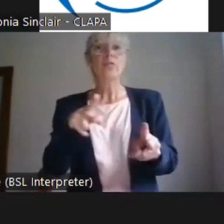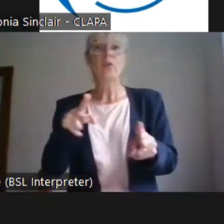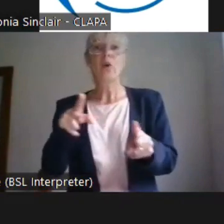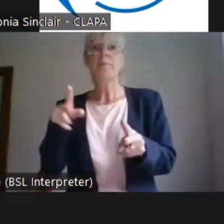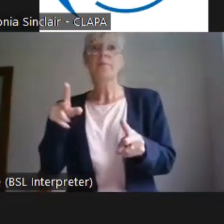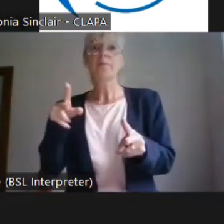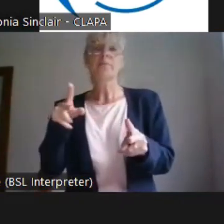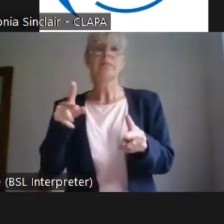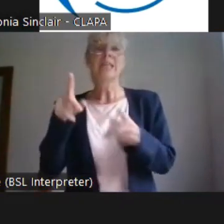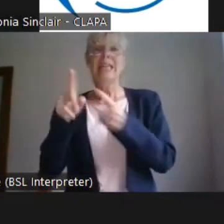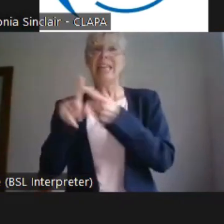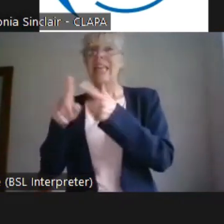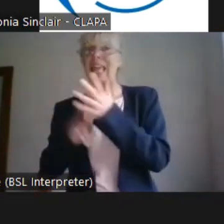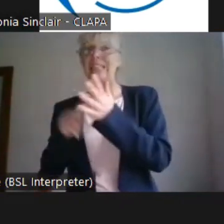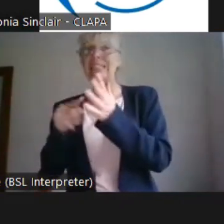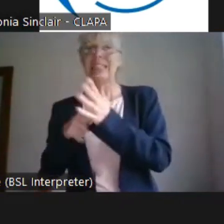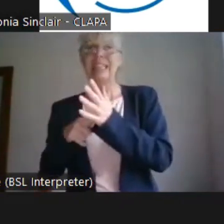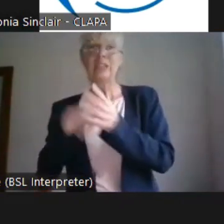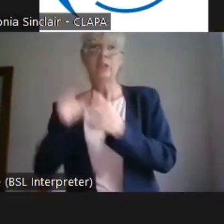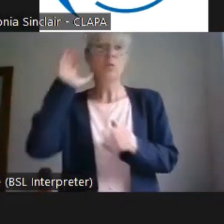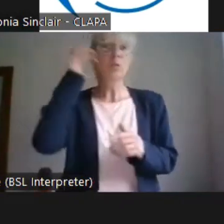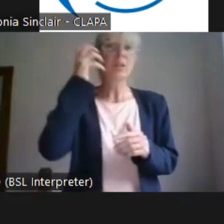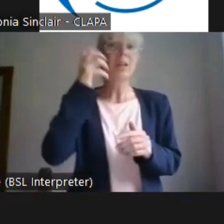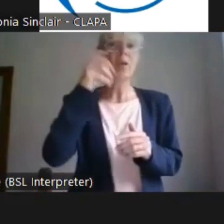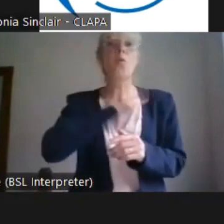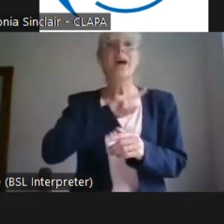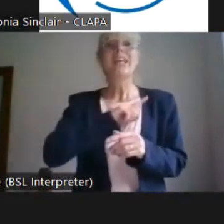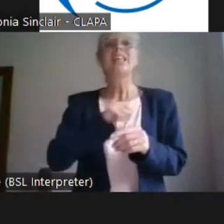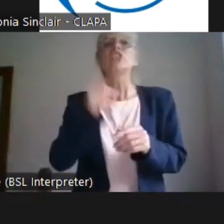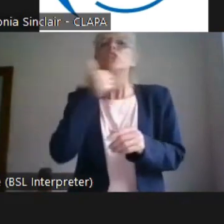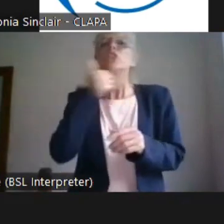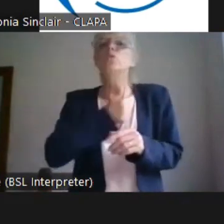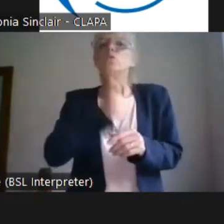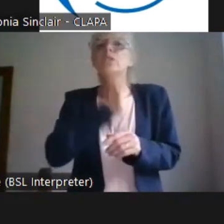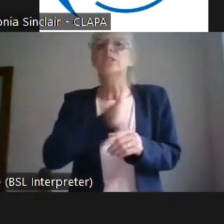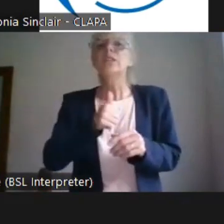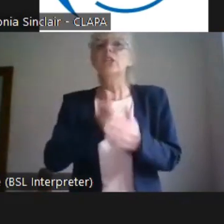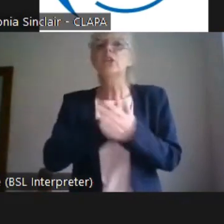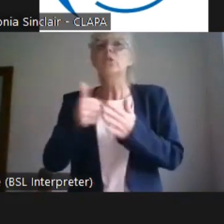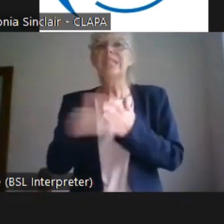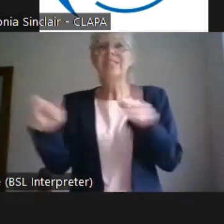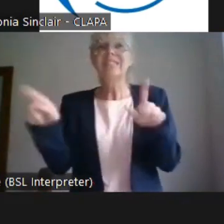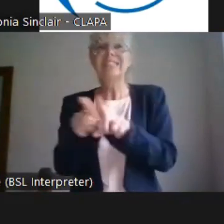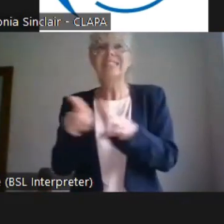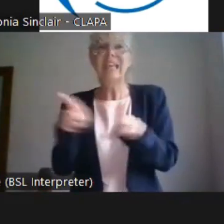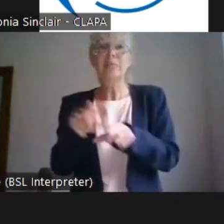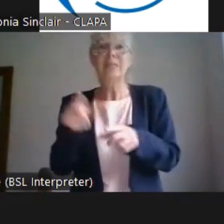they're they're usually within the same sort of team so um they'll refer you to Audiology who